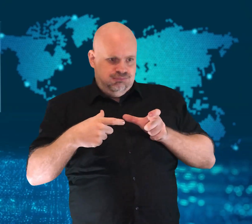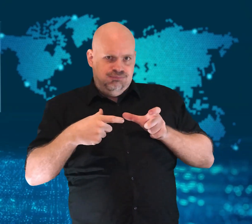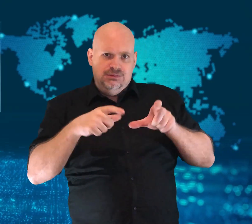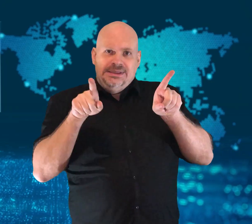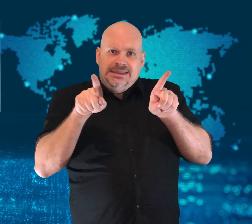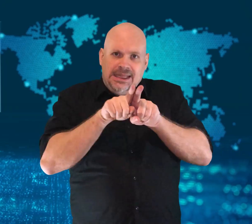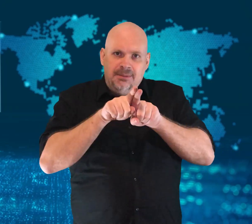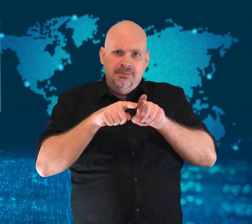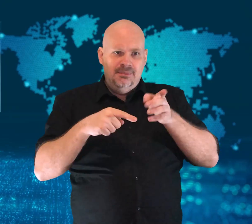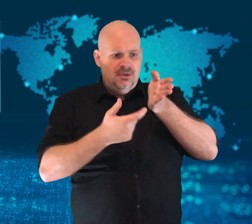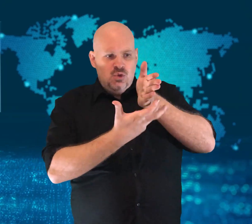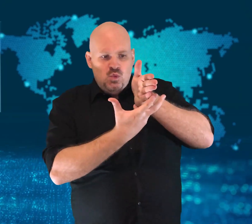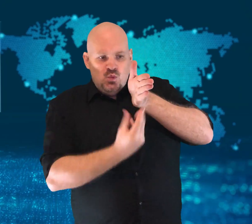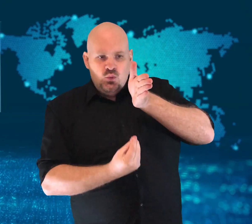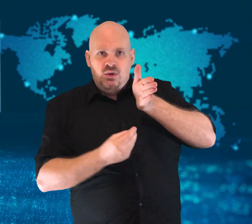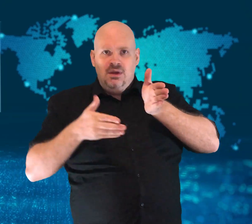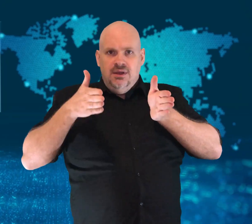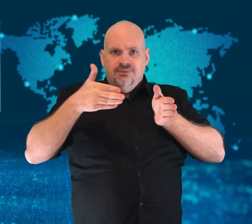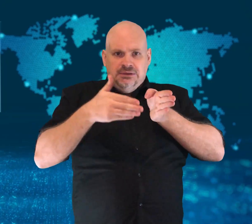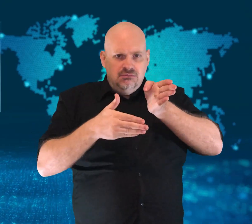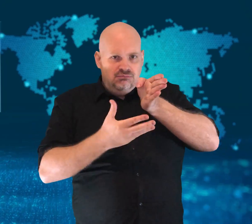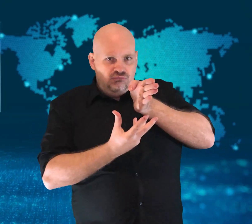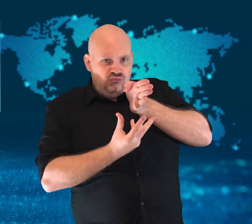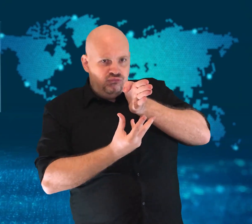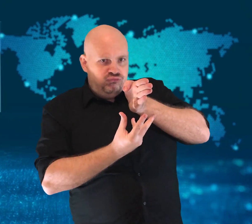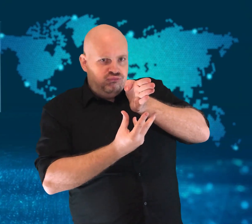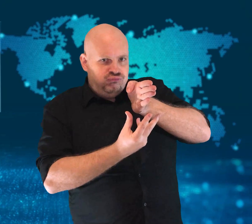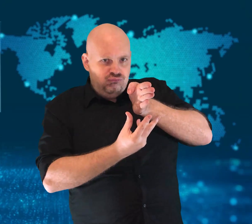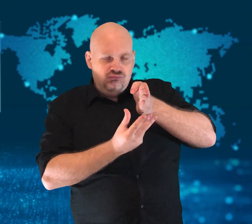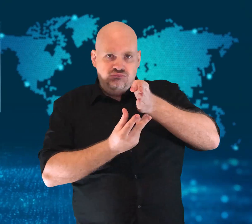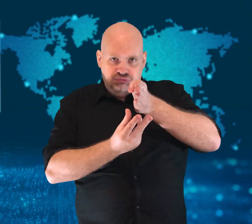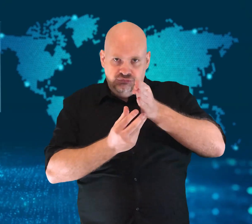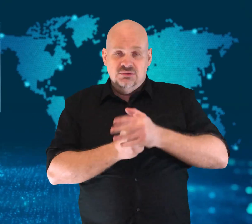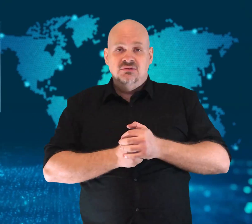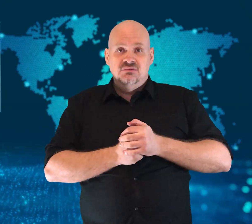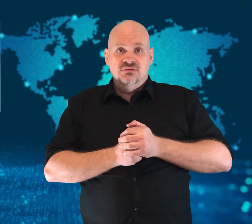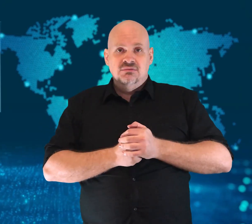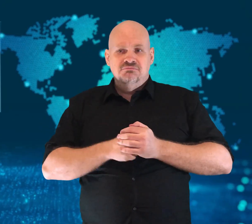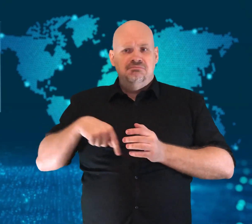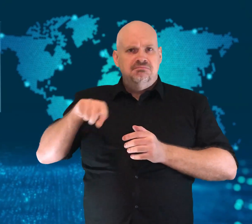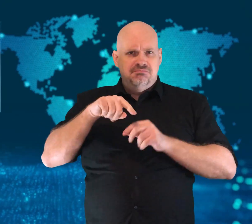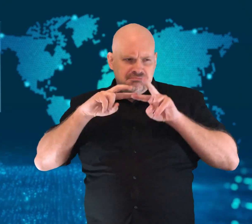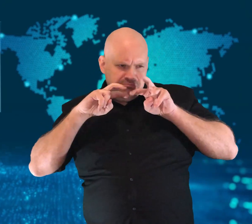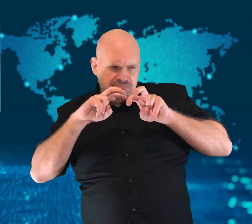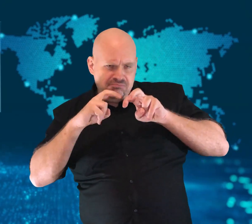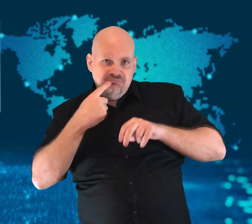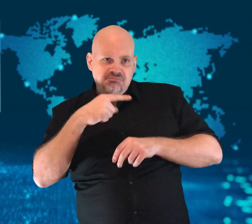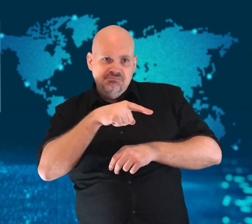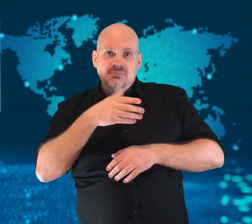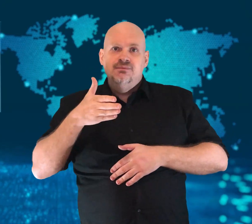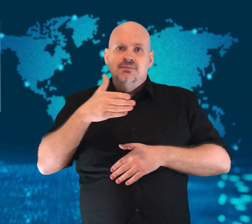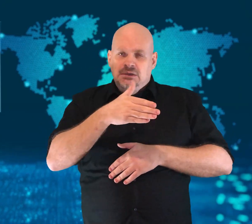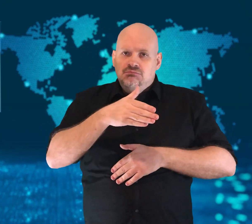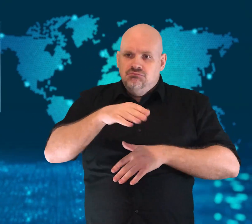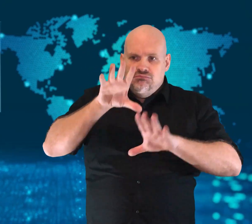a set of wheels under the goldfish’s aquarium translated the